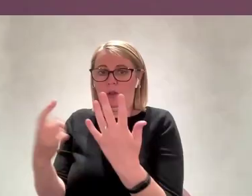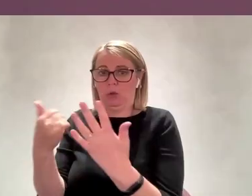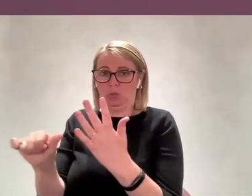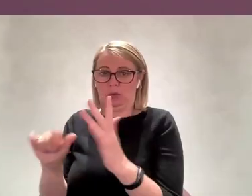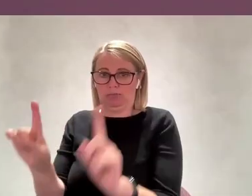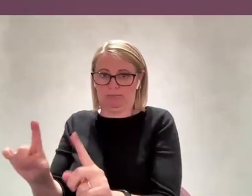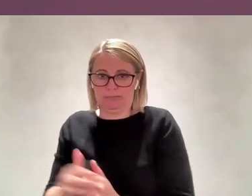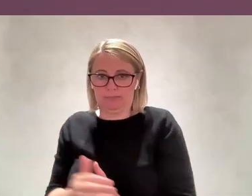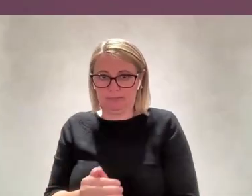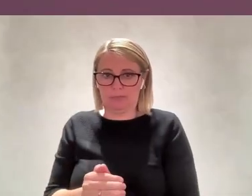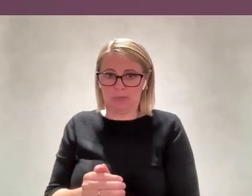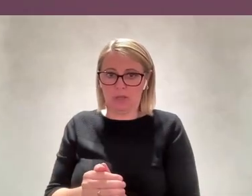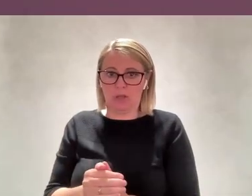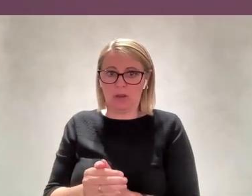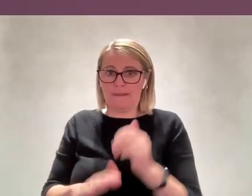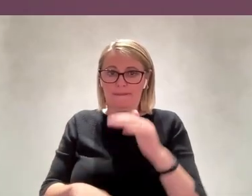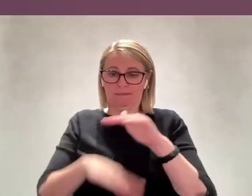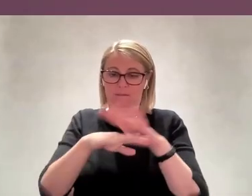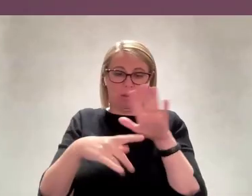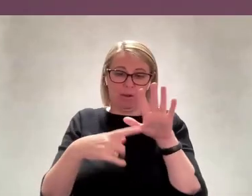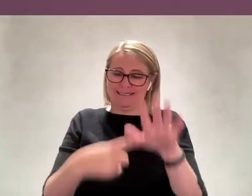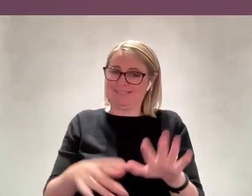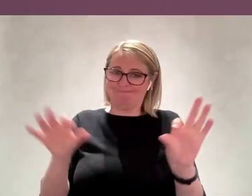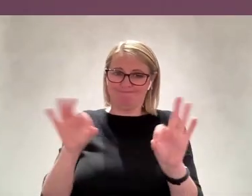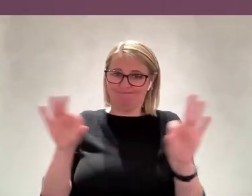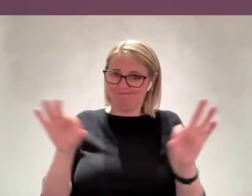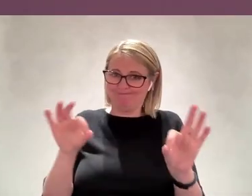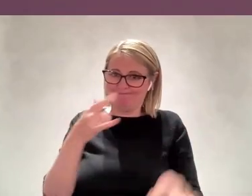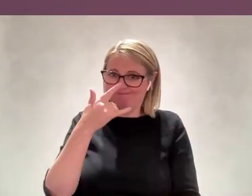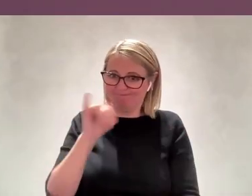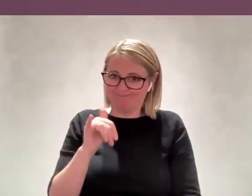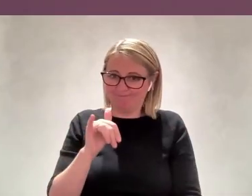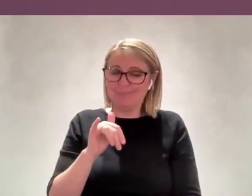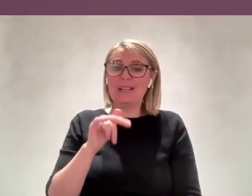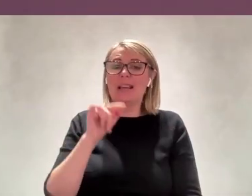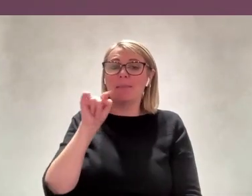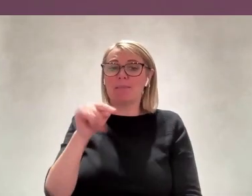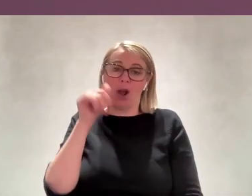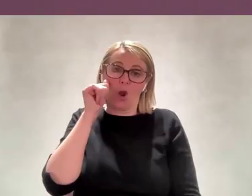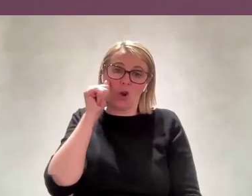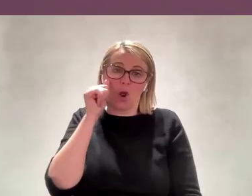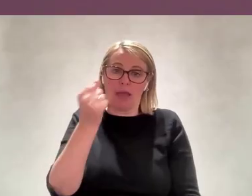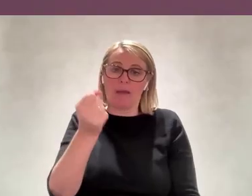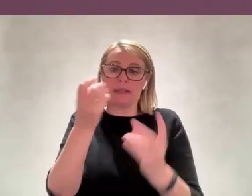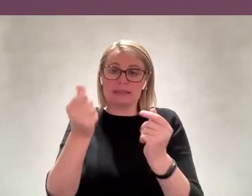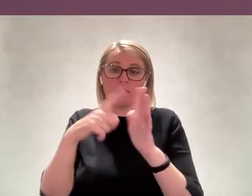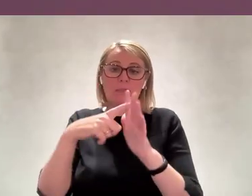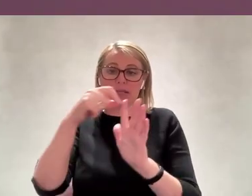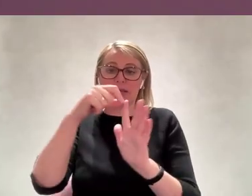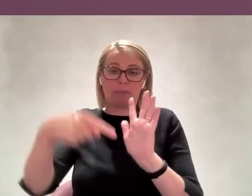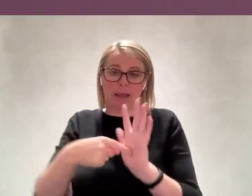So not a full answer. But I do know there are a number of departments that are